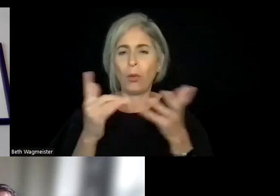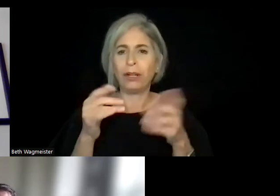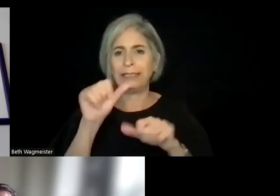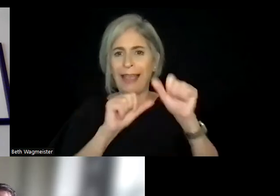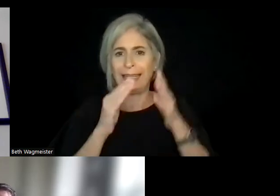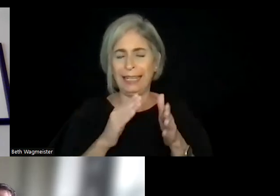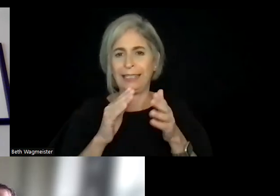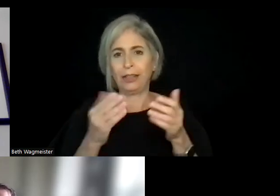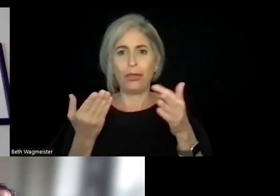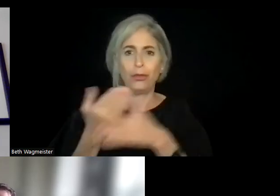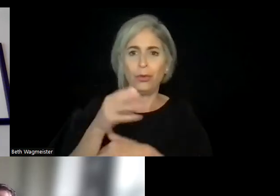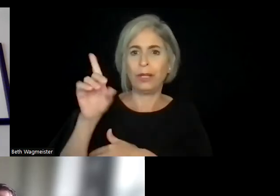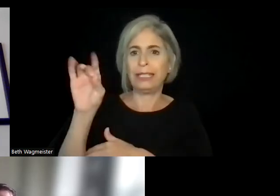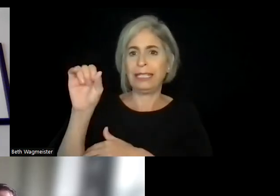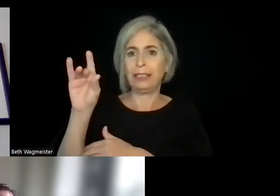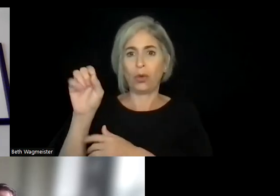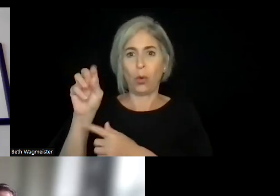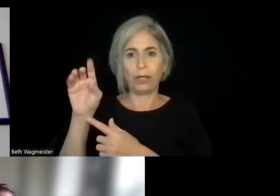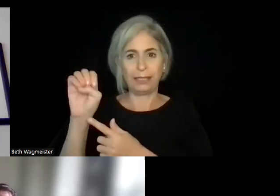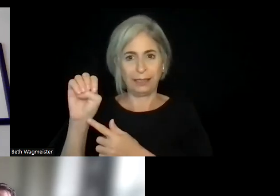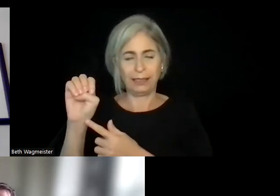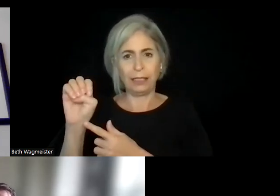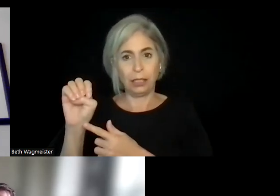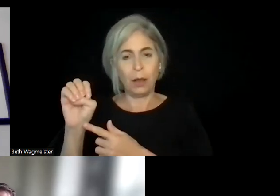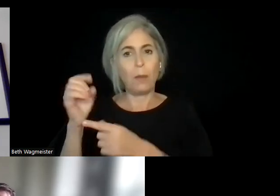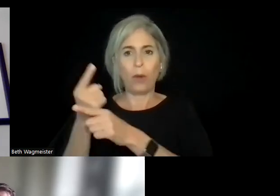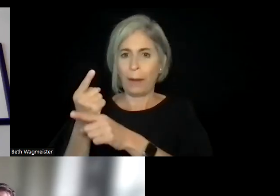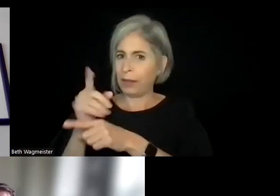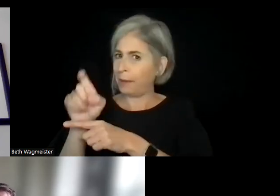scientists and members of the public to have